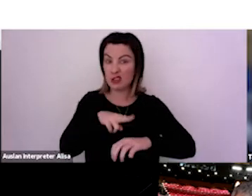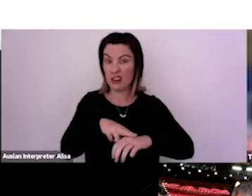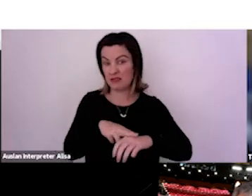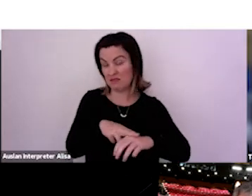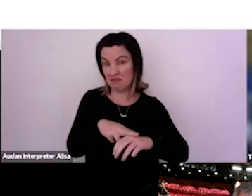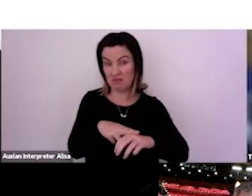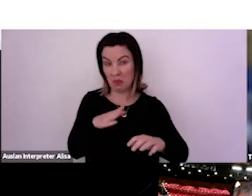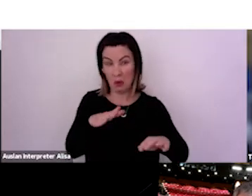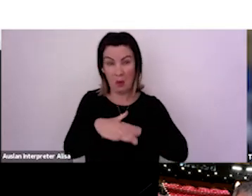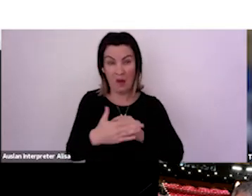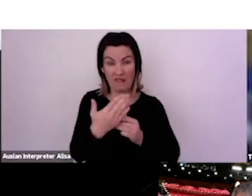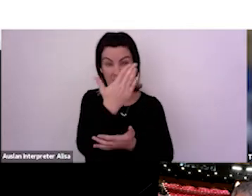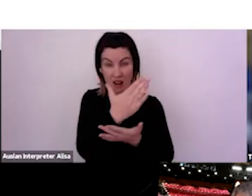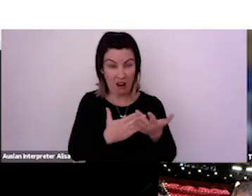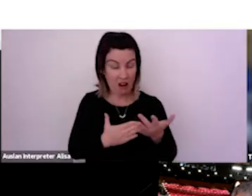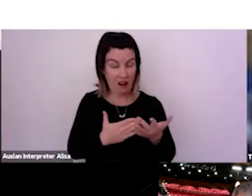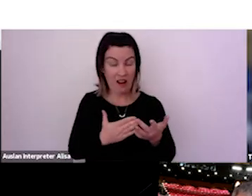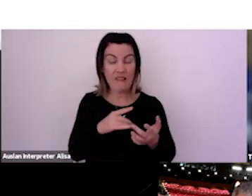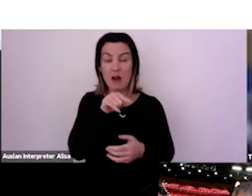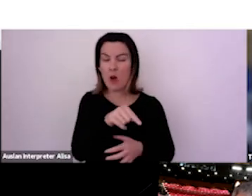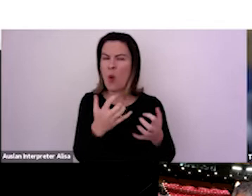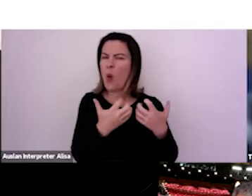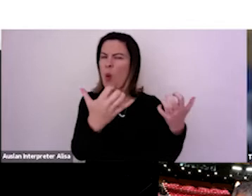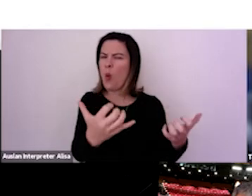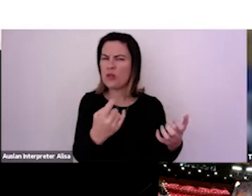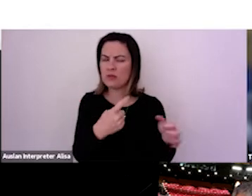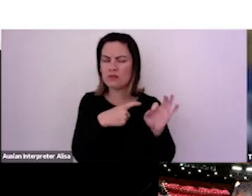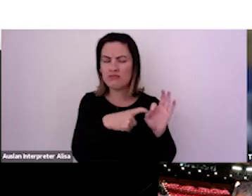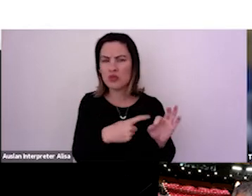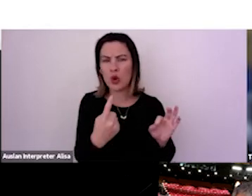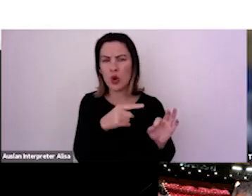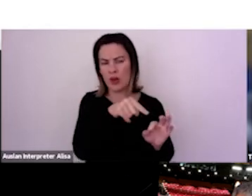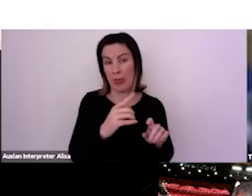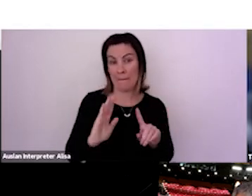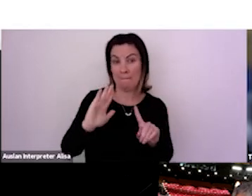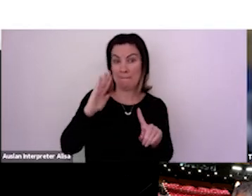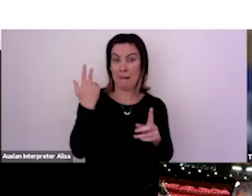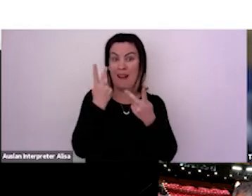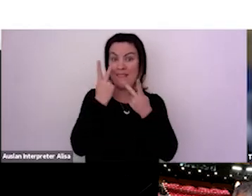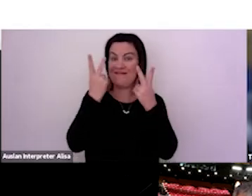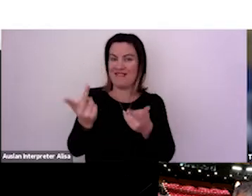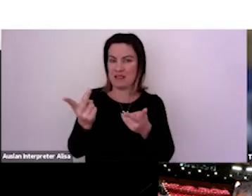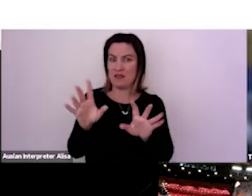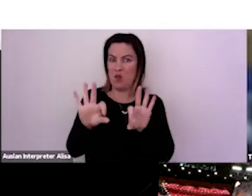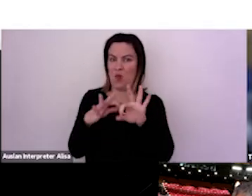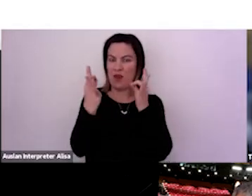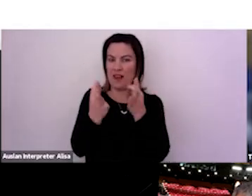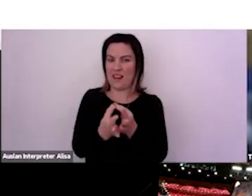audiences are past attendees of our participating organisations - so around half were attending